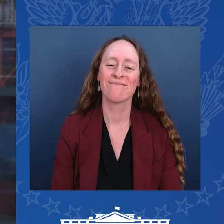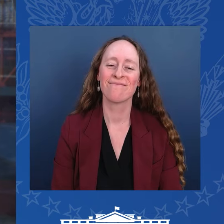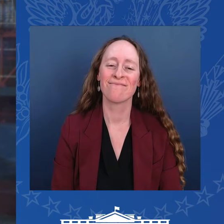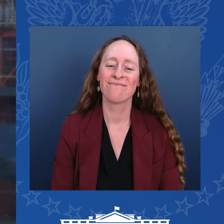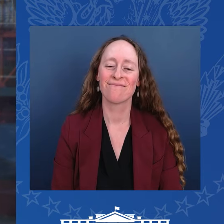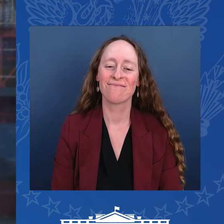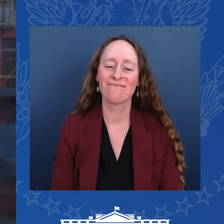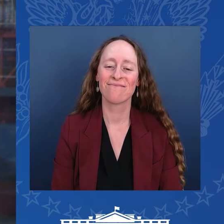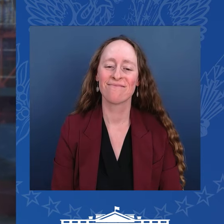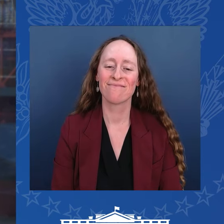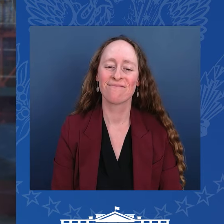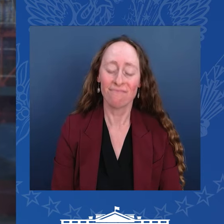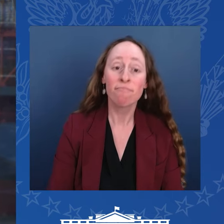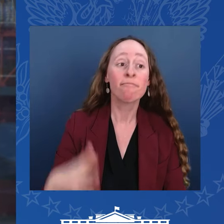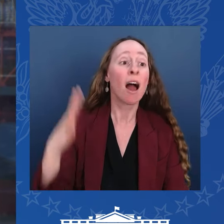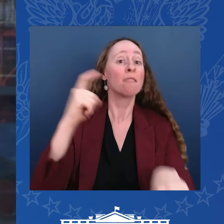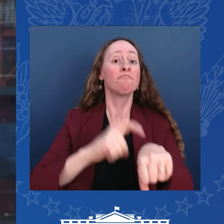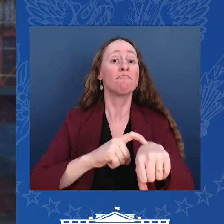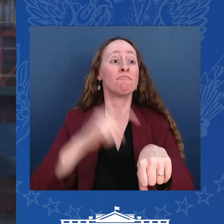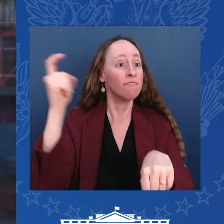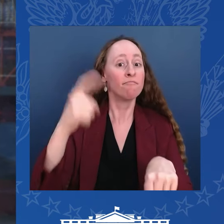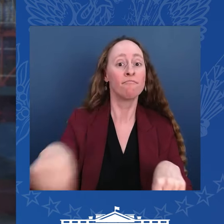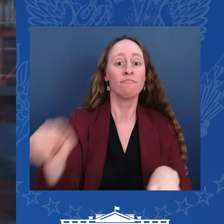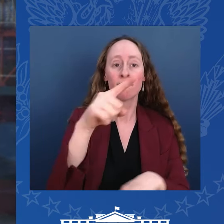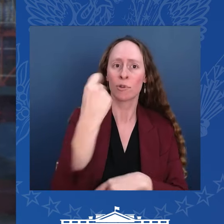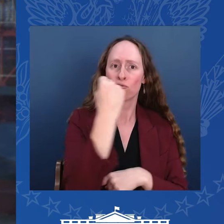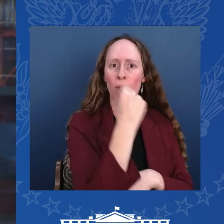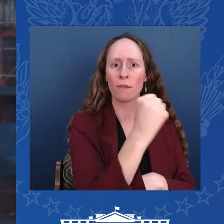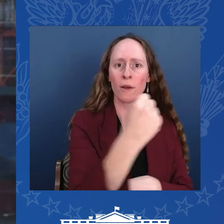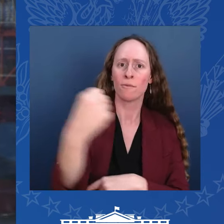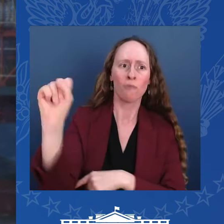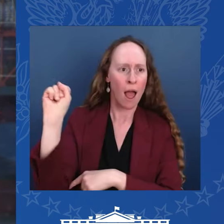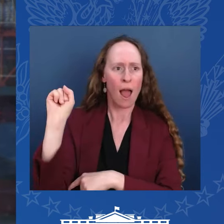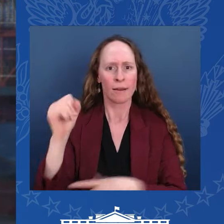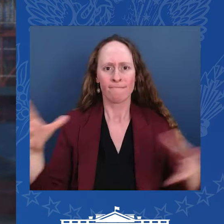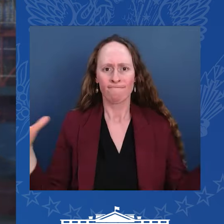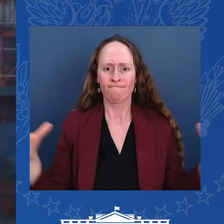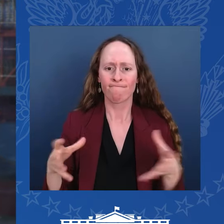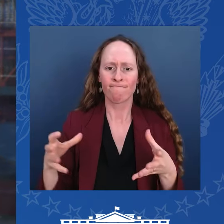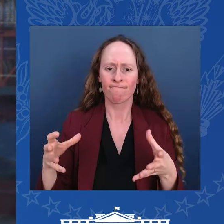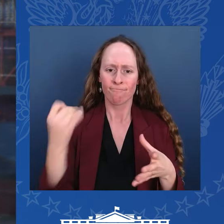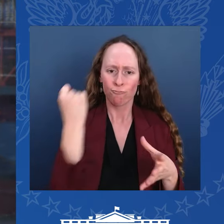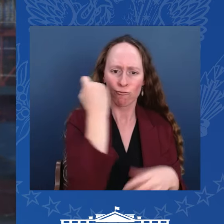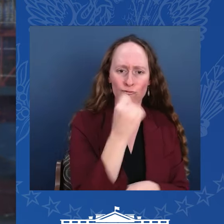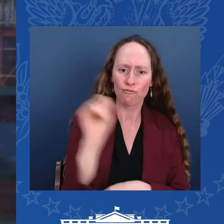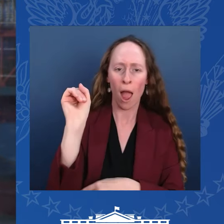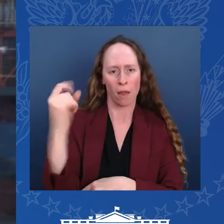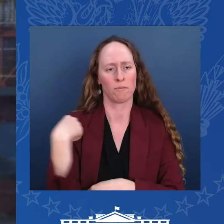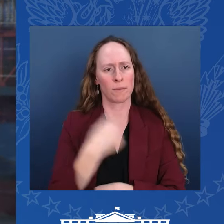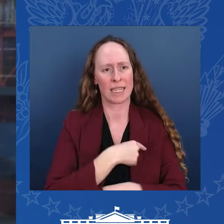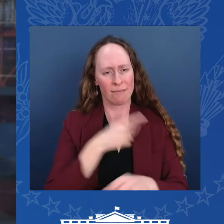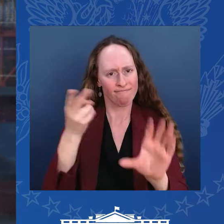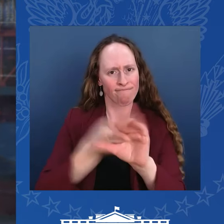and together we stood on the picket lines. You have been there for us every single day,